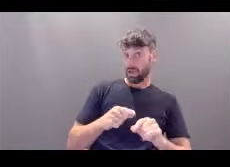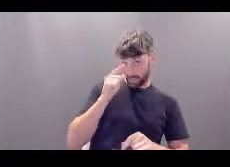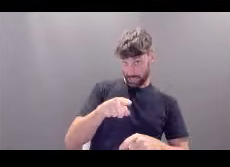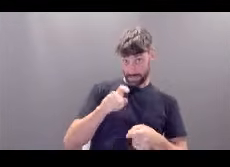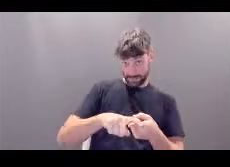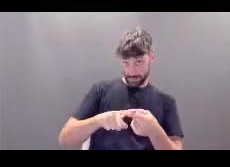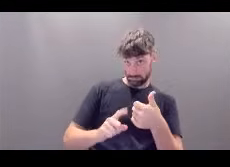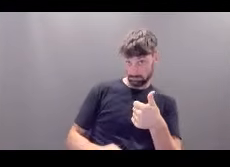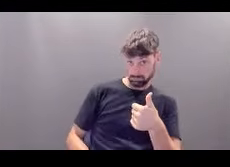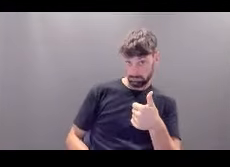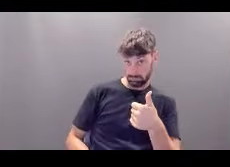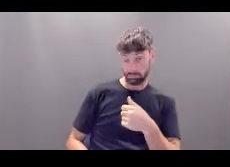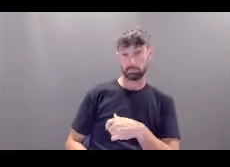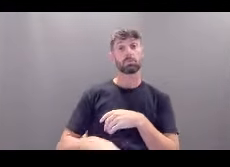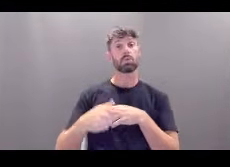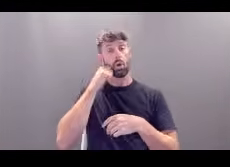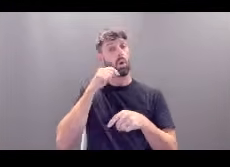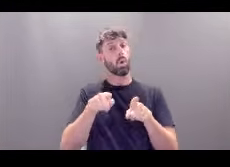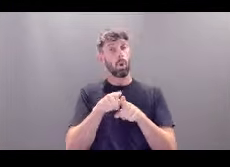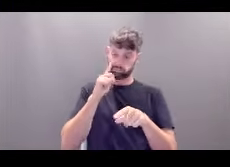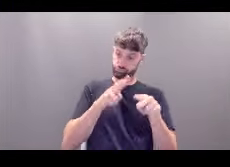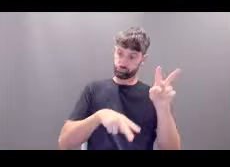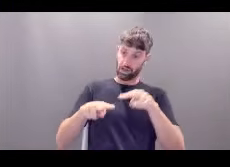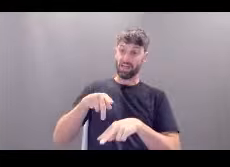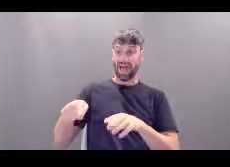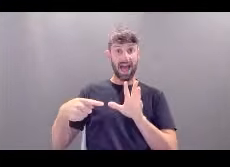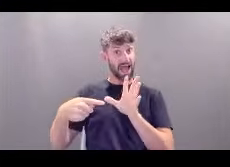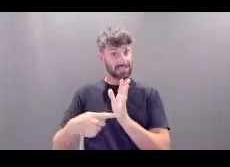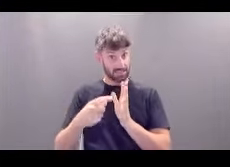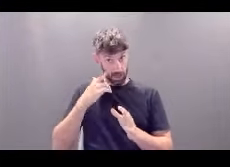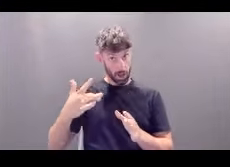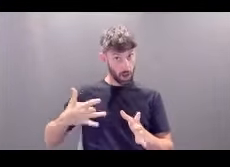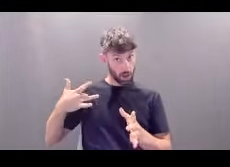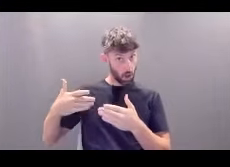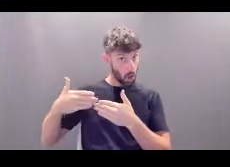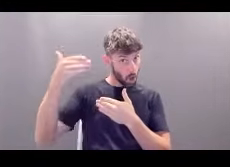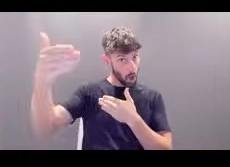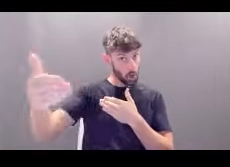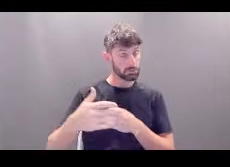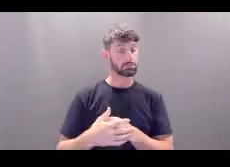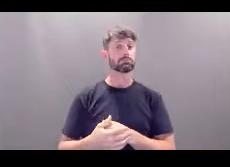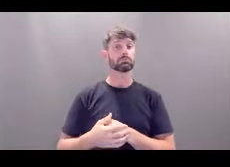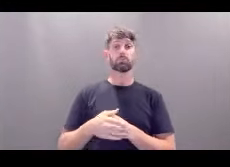how long the AT will last, any maintenance or repairs that